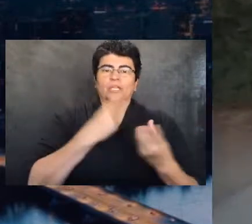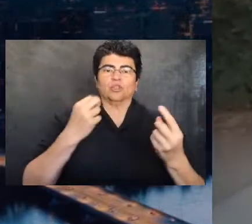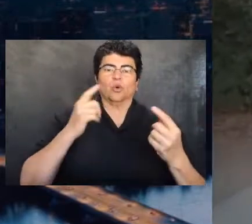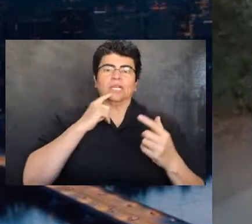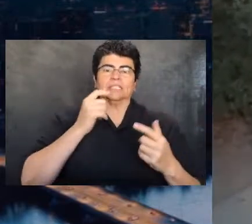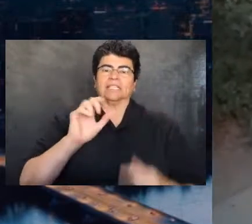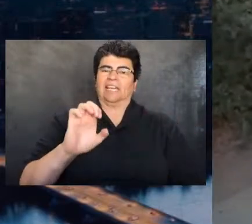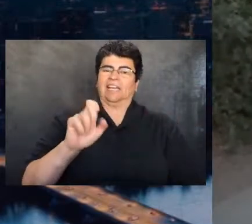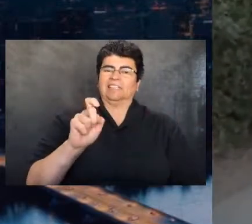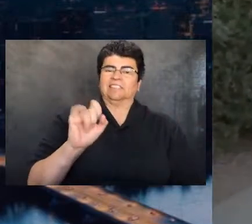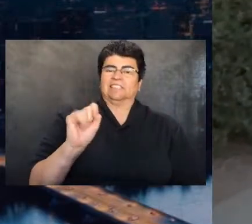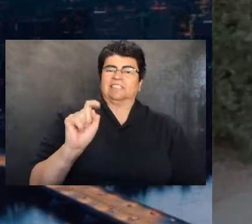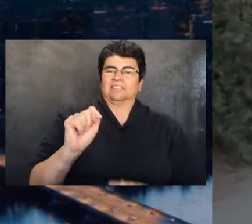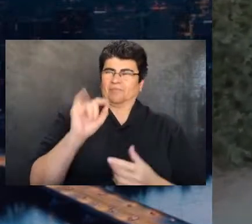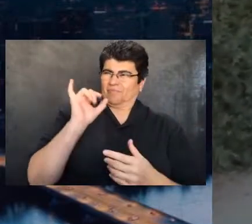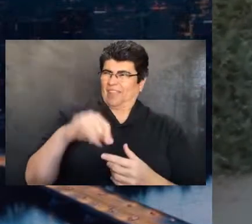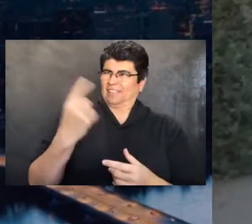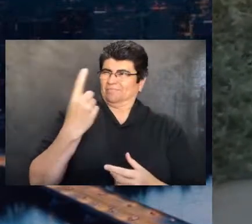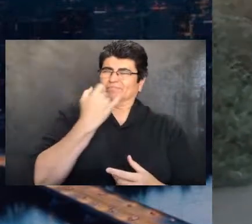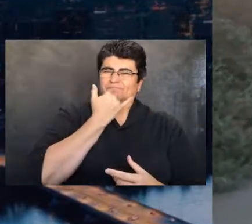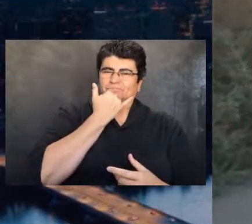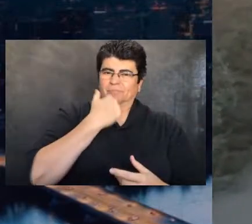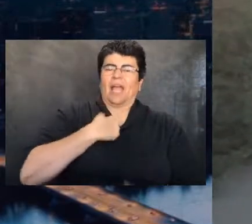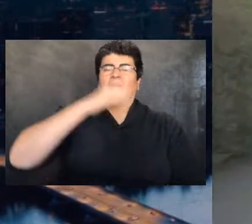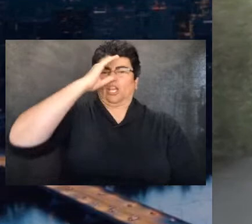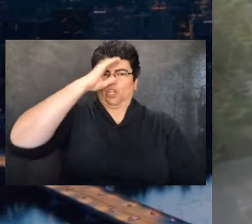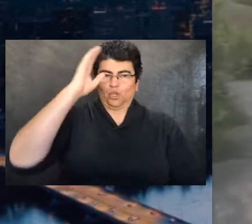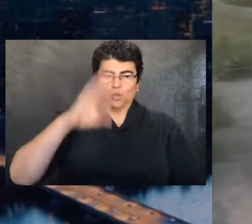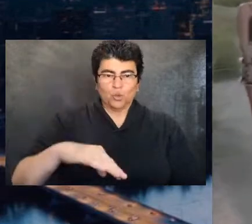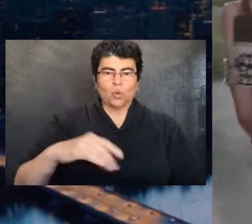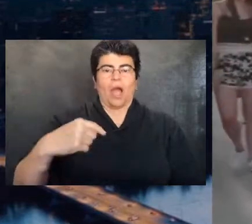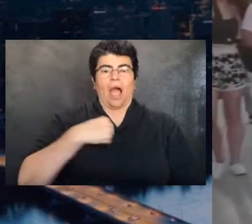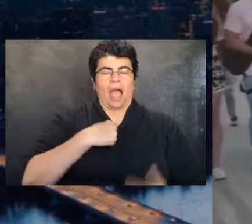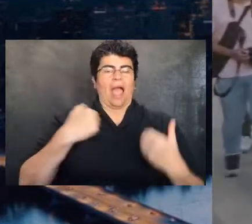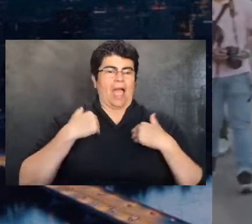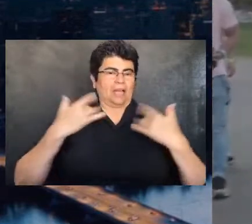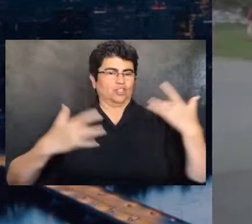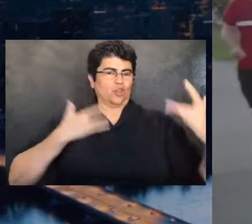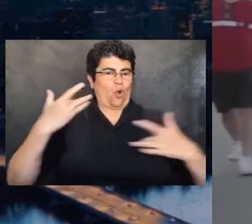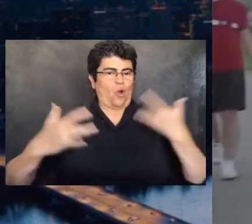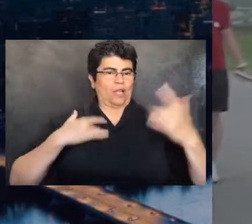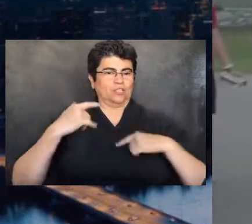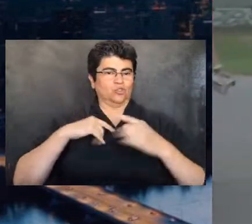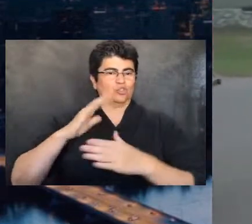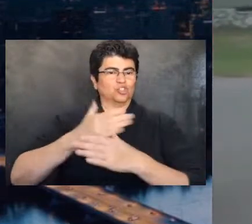but I thought that was something wrong because I knew that I had joy to share with other people,